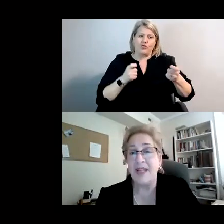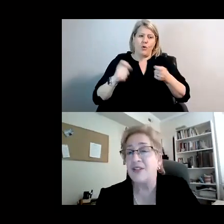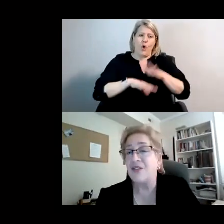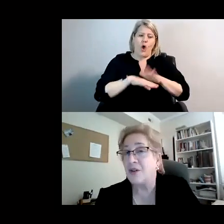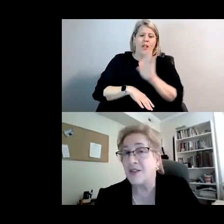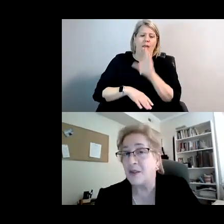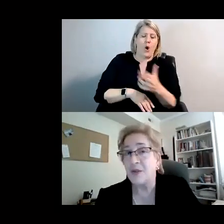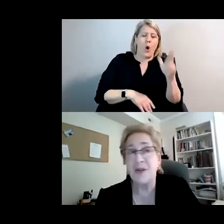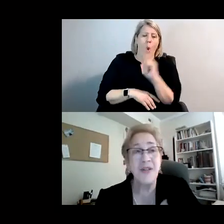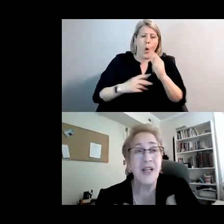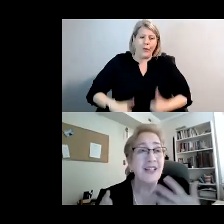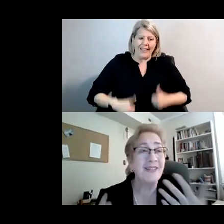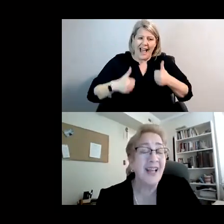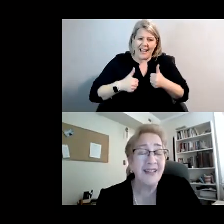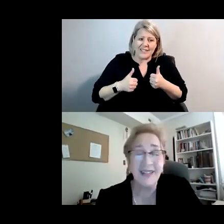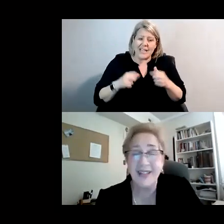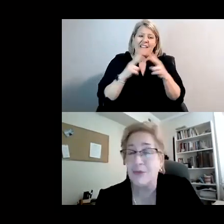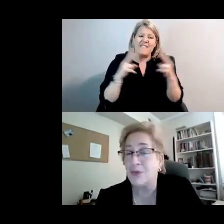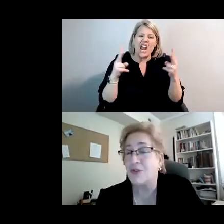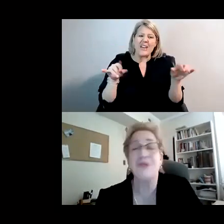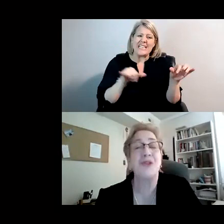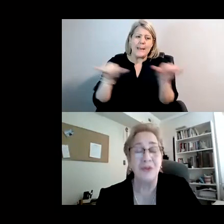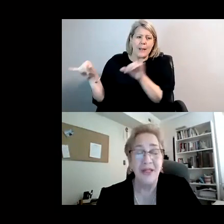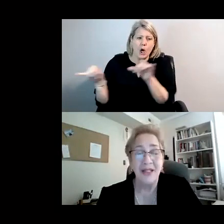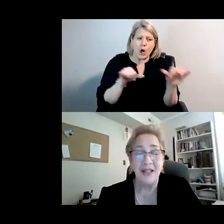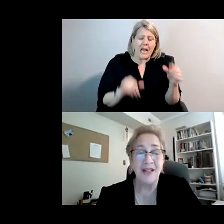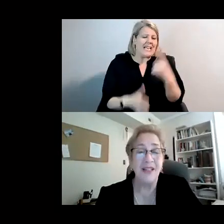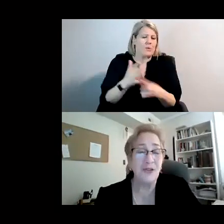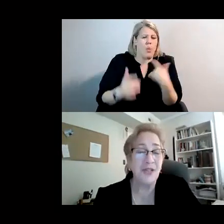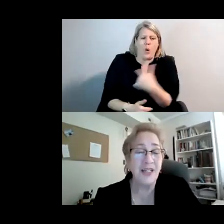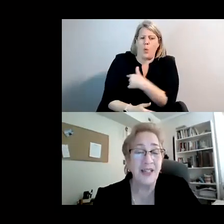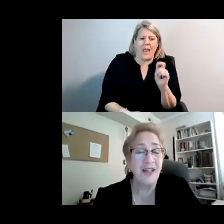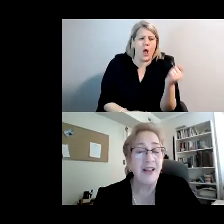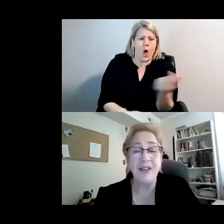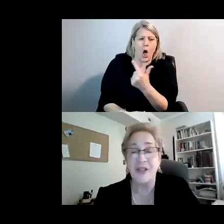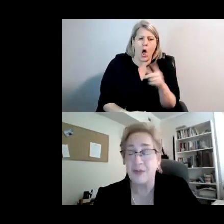And it's very similar, if not exactly the same, as what you do in your day-to-day life experience,